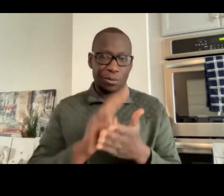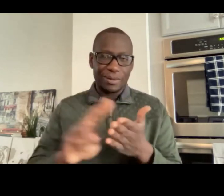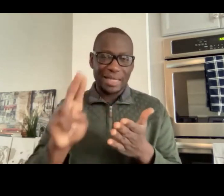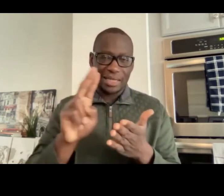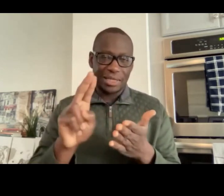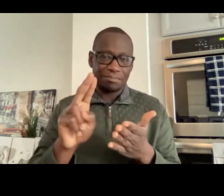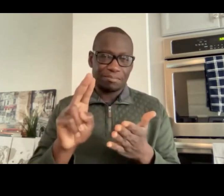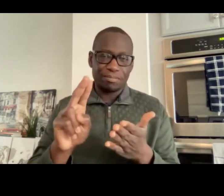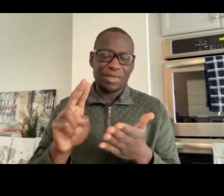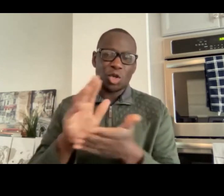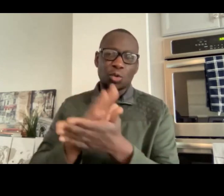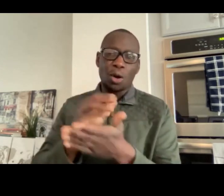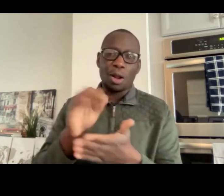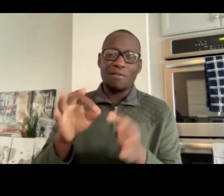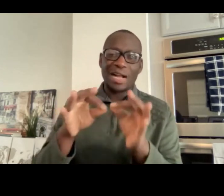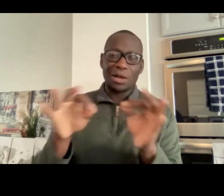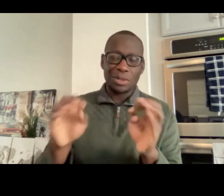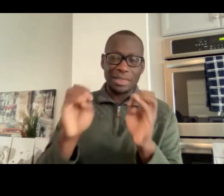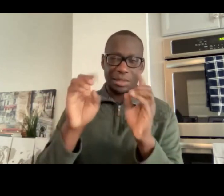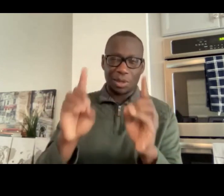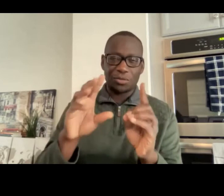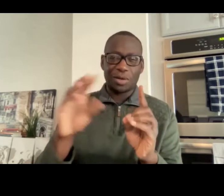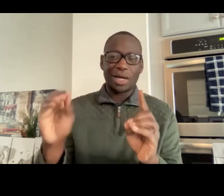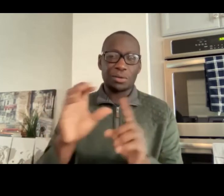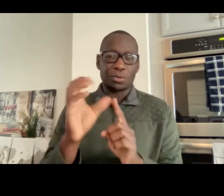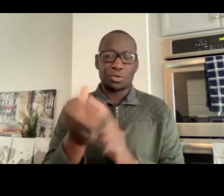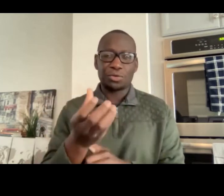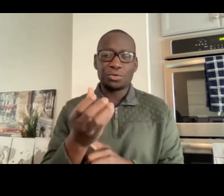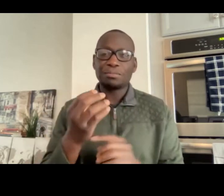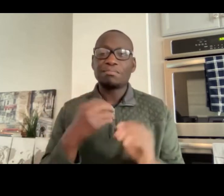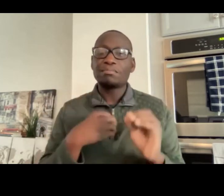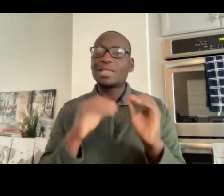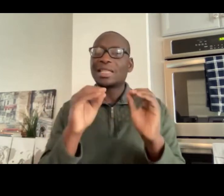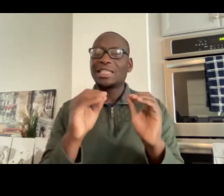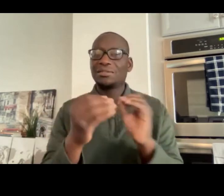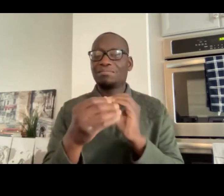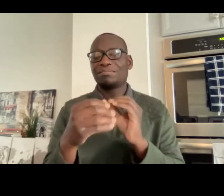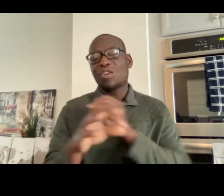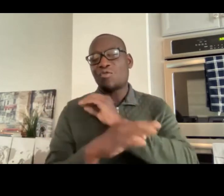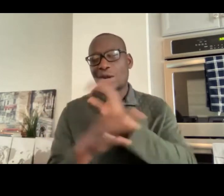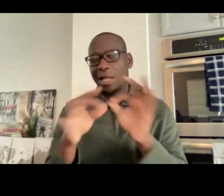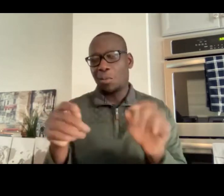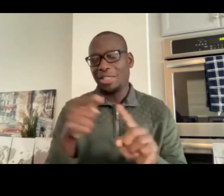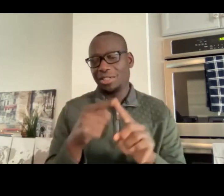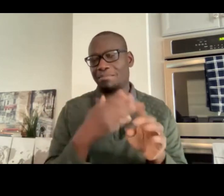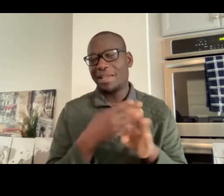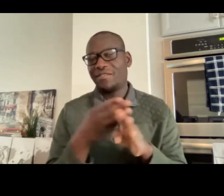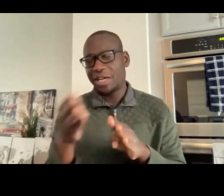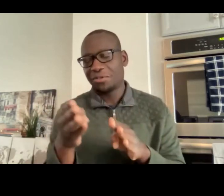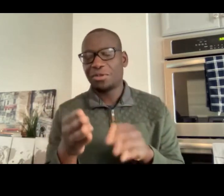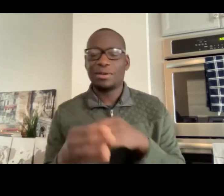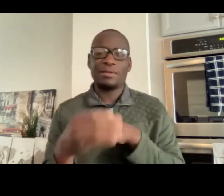I'm faculty at Gallaudet University, in the School of Language and Education and Culture.